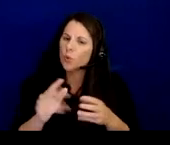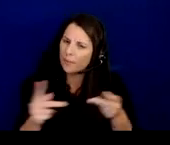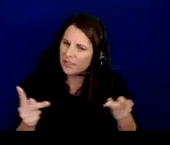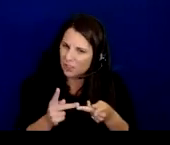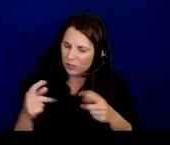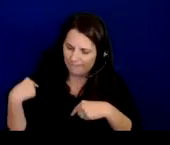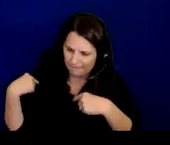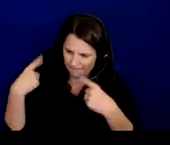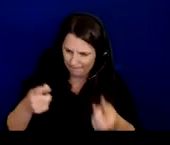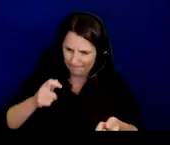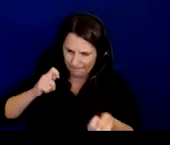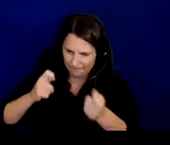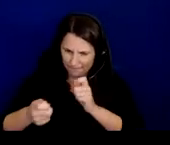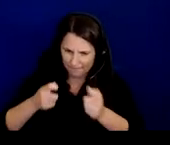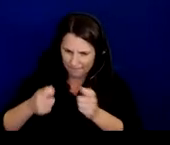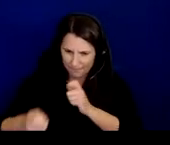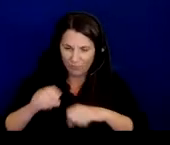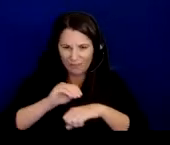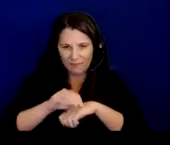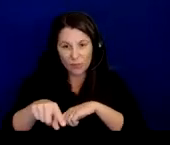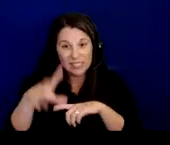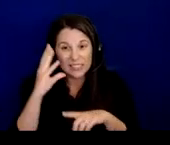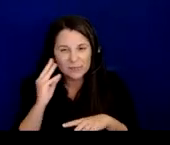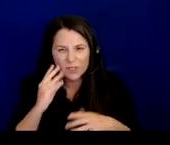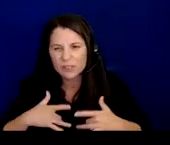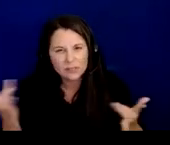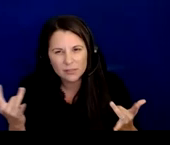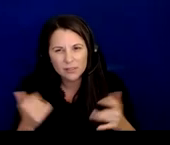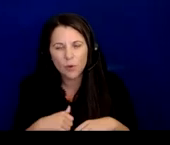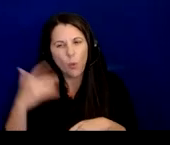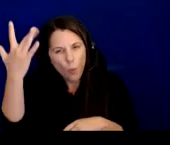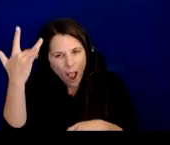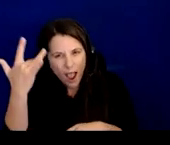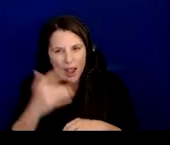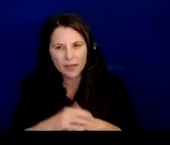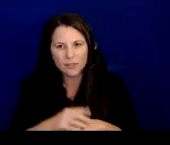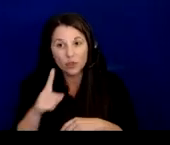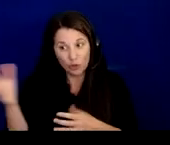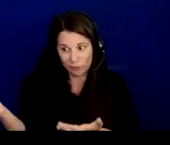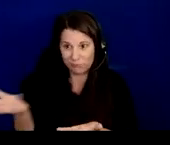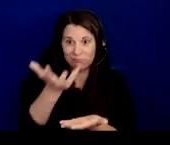How has it shaped the experience and why has it shaped the experience? What did you bring to this particular project